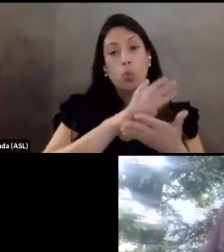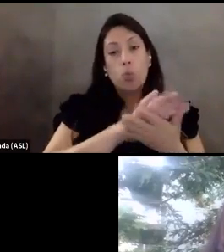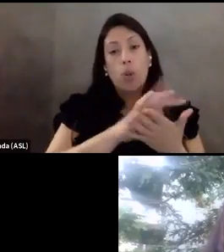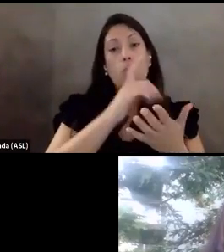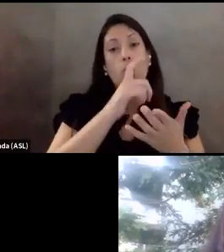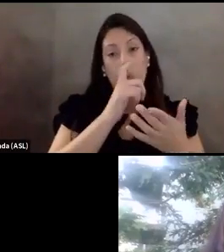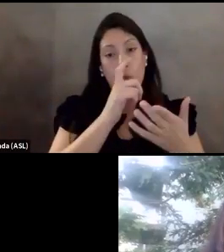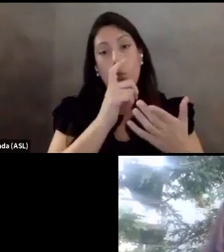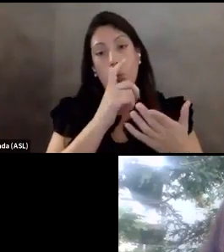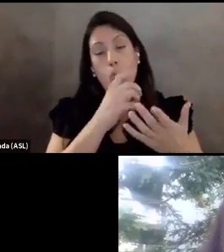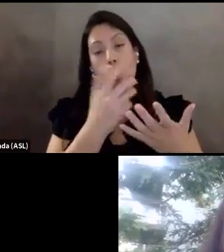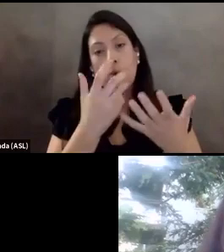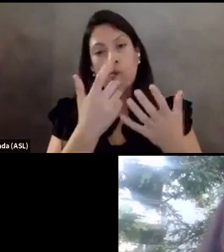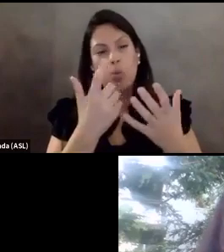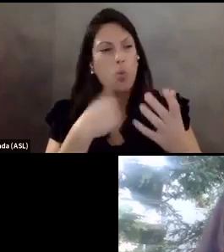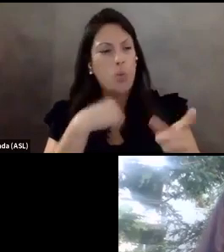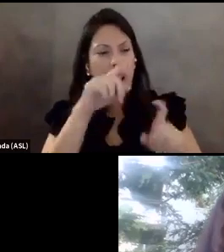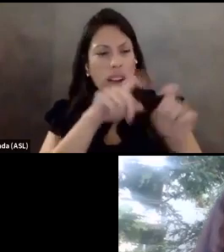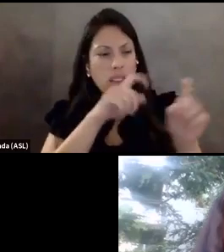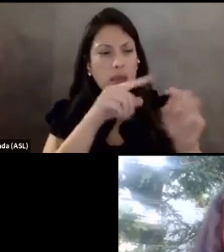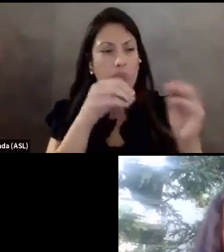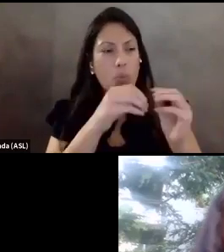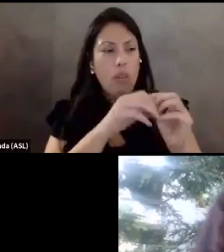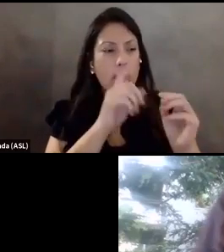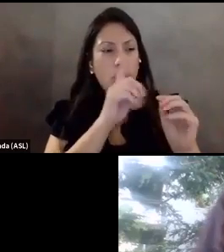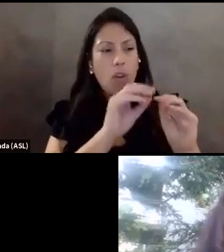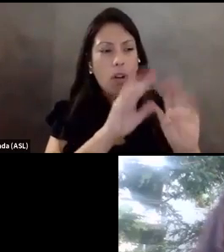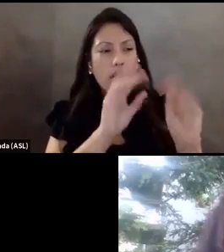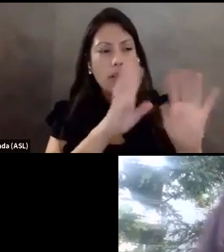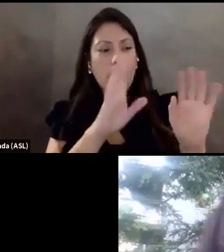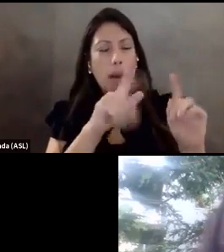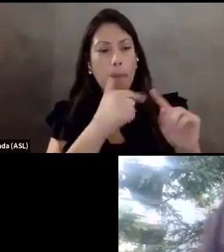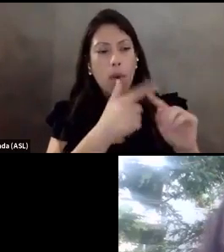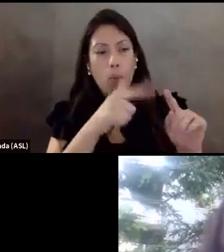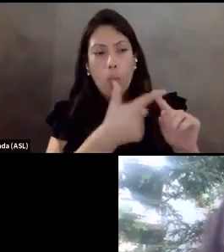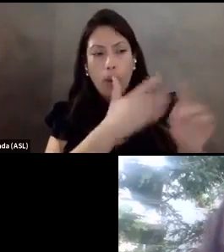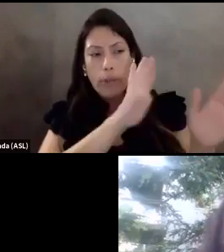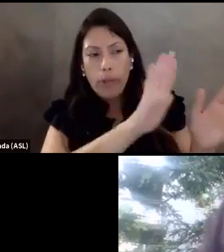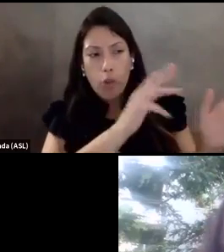clarification and updates to their reopening plans